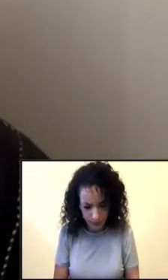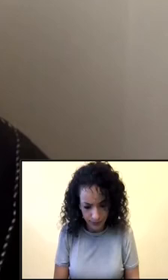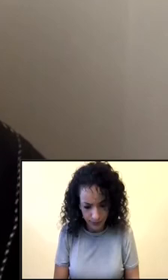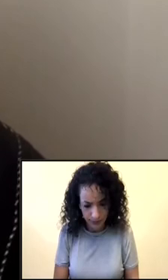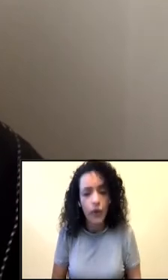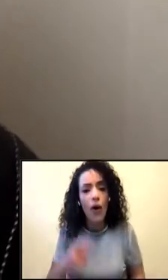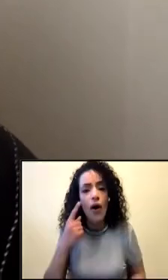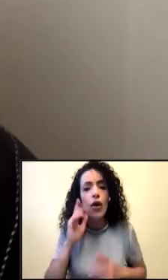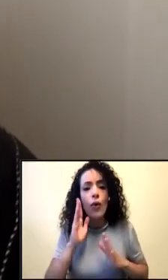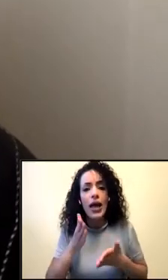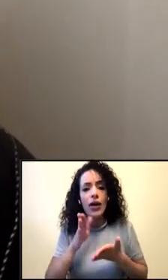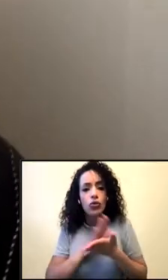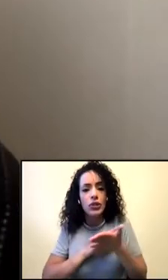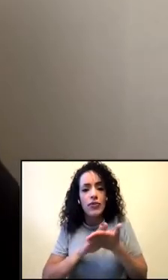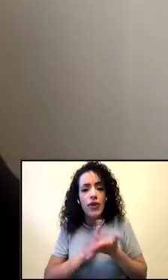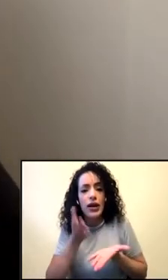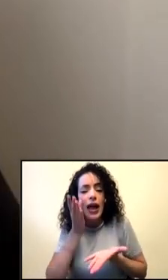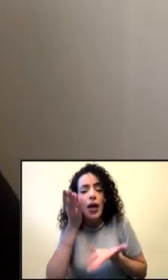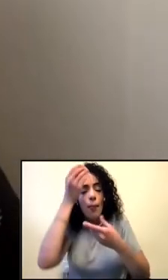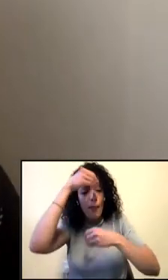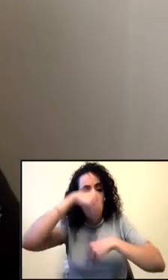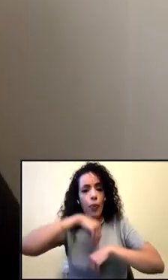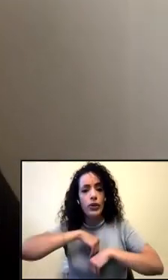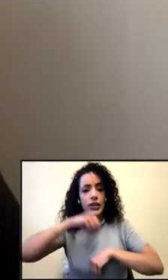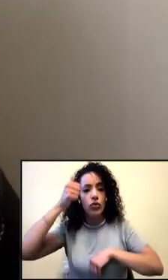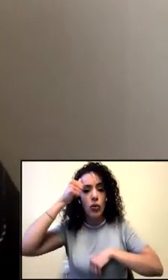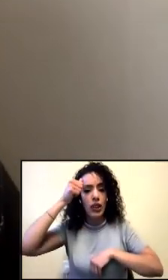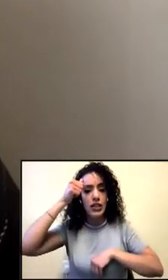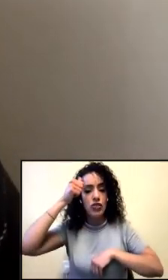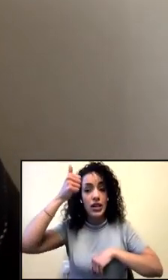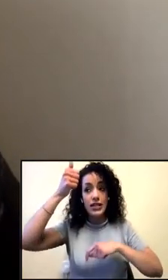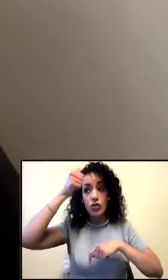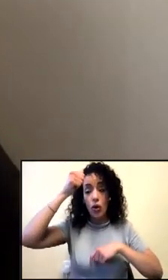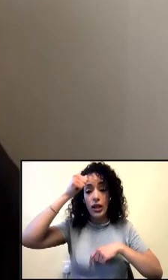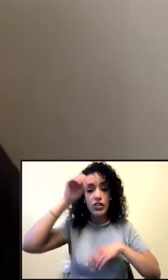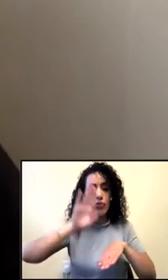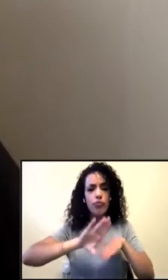in my head is um, it's like the knowledge that is practiced almost every day. Like we had one elder